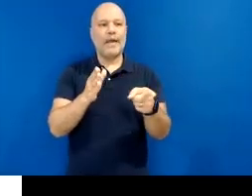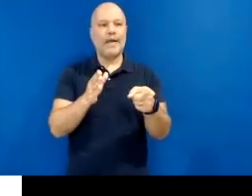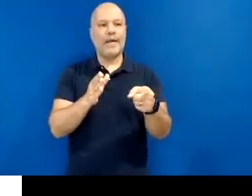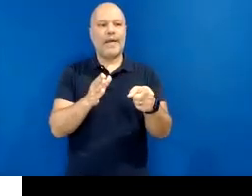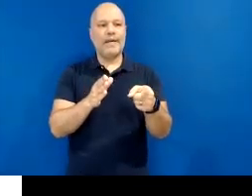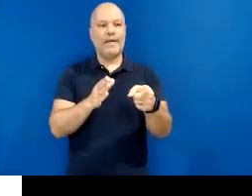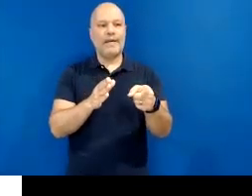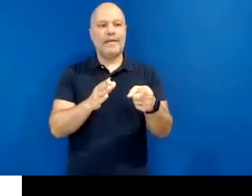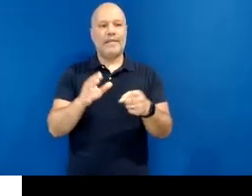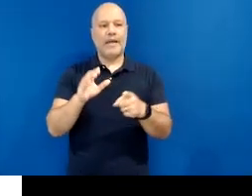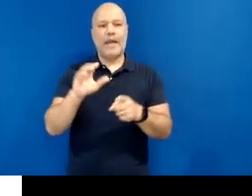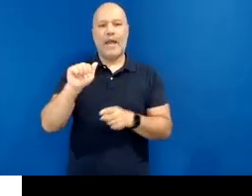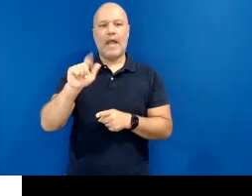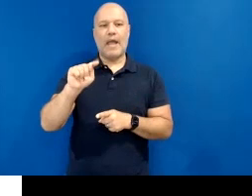website looks nice and neat